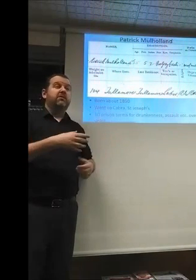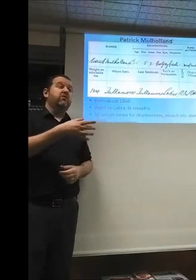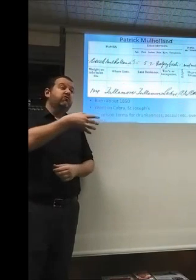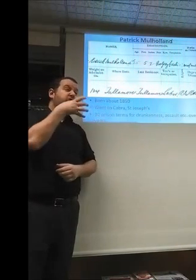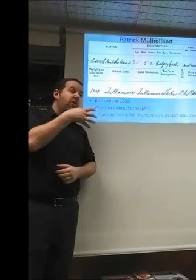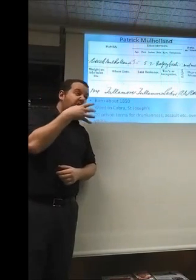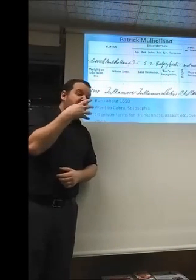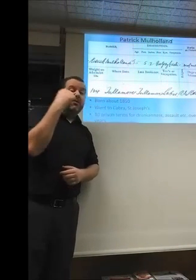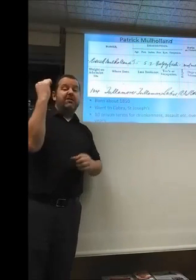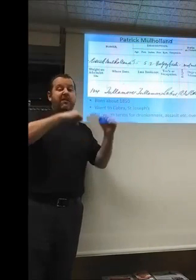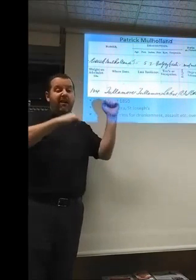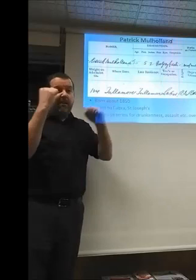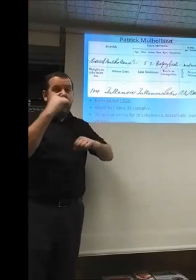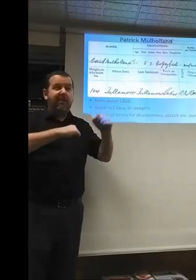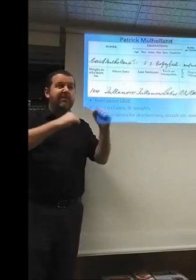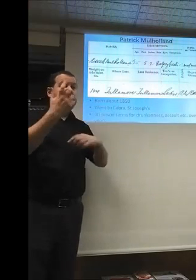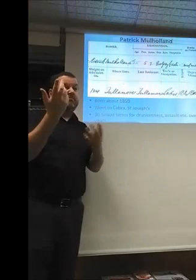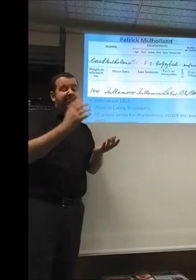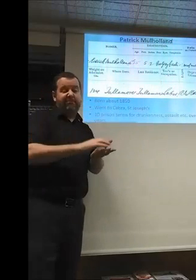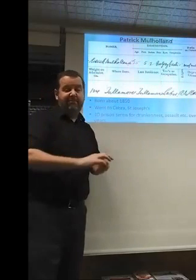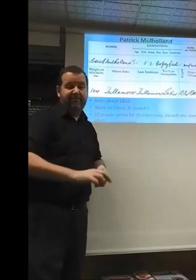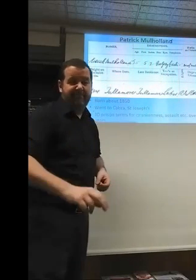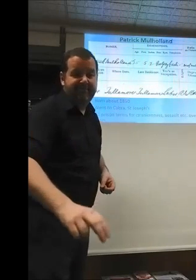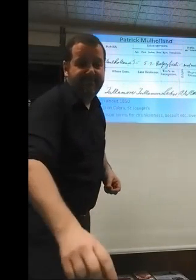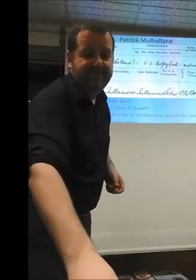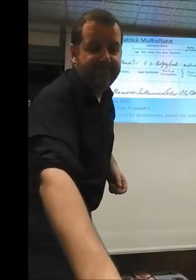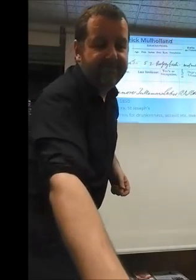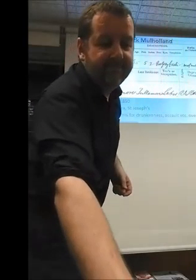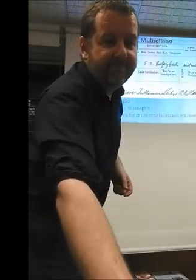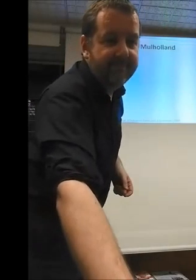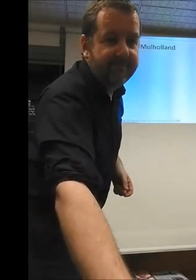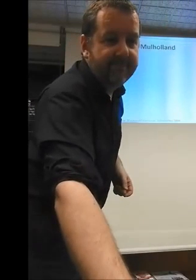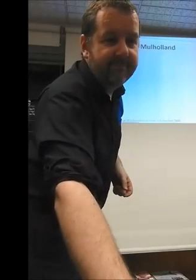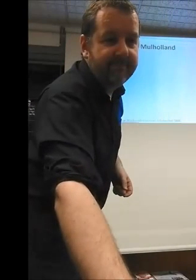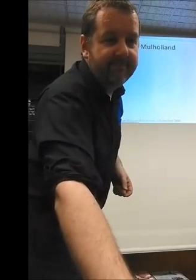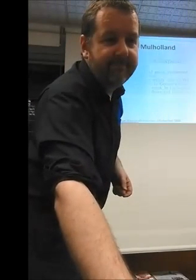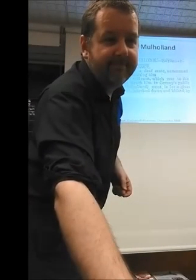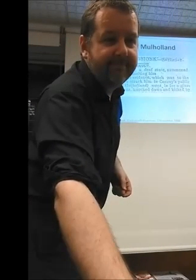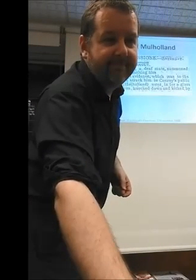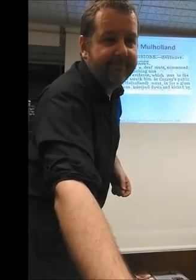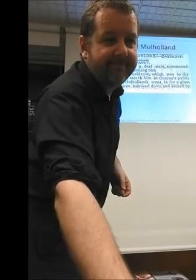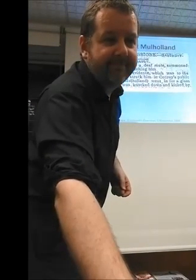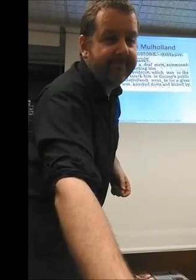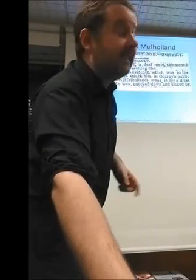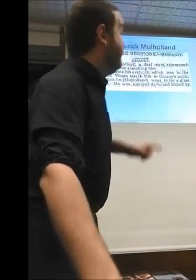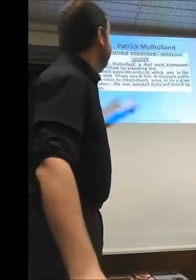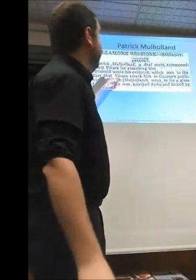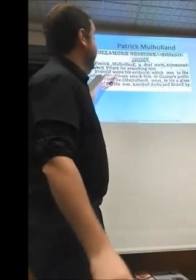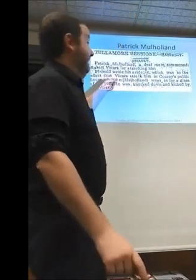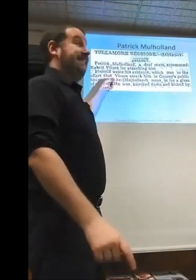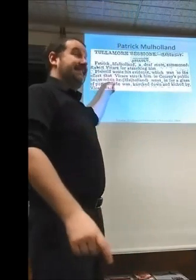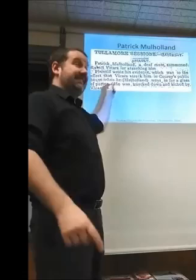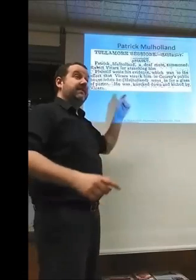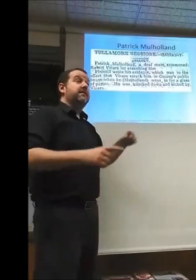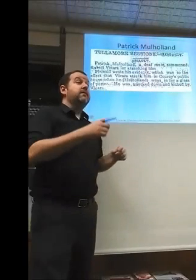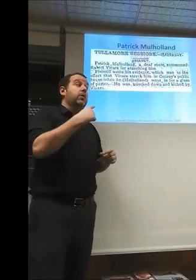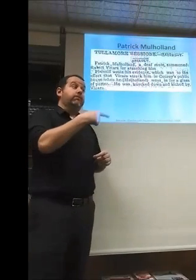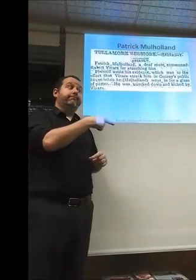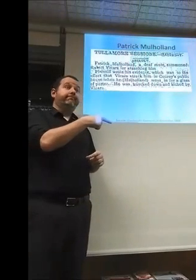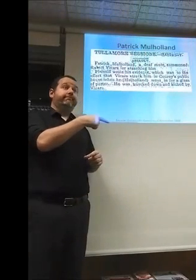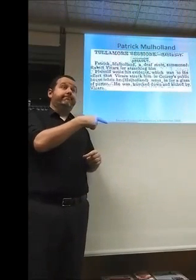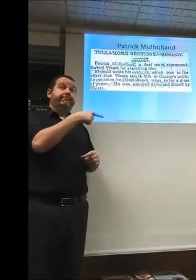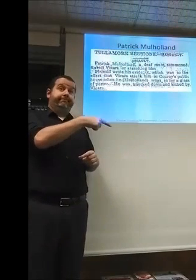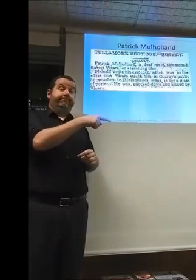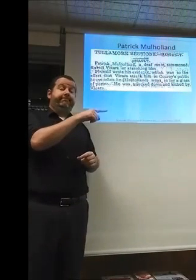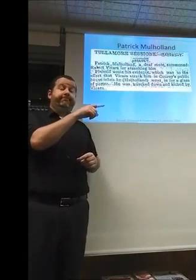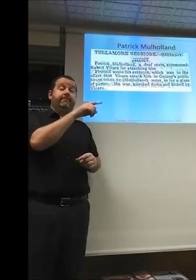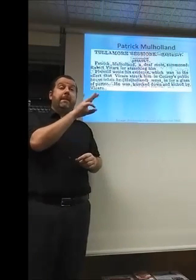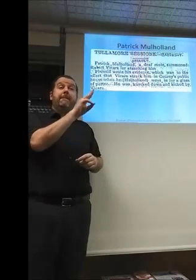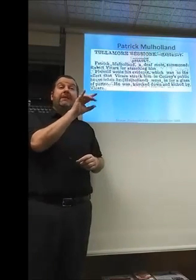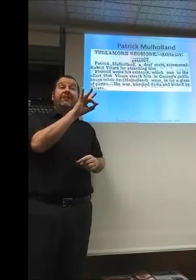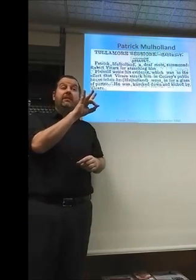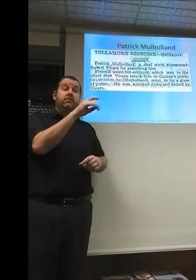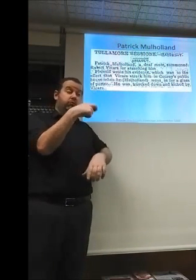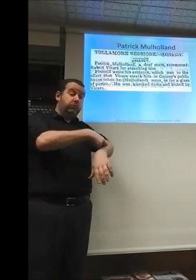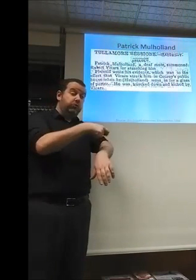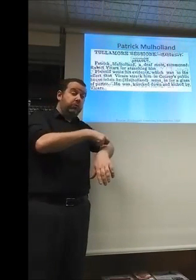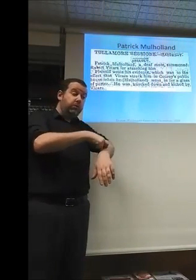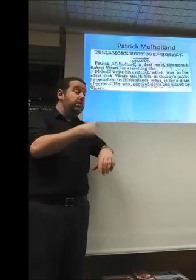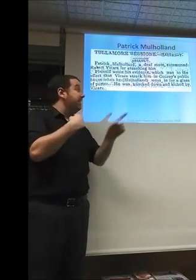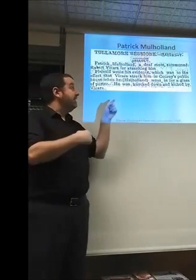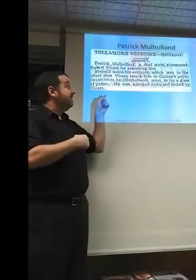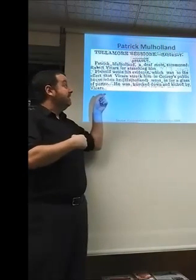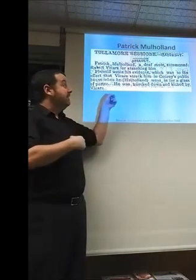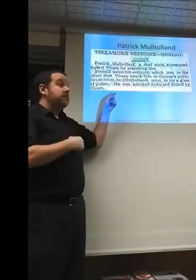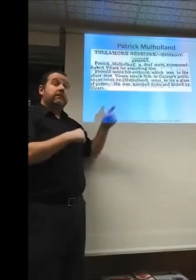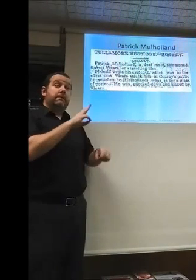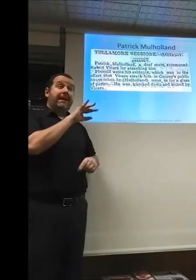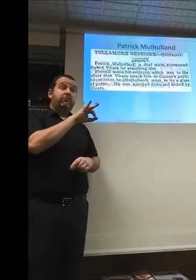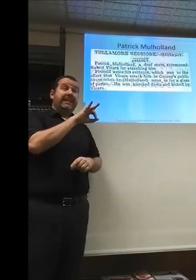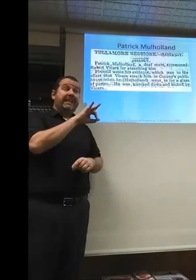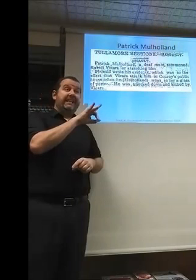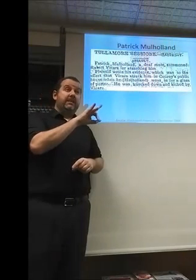and what happened and record it.